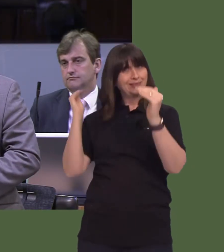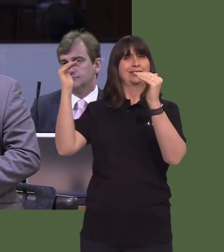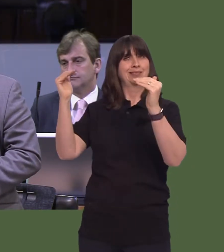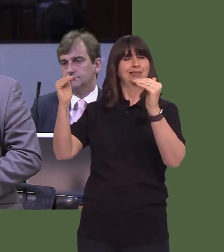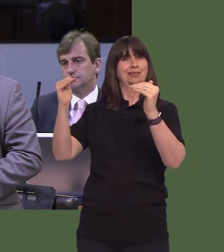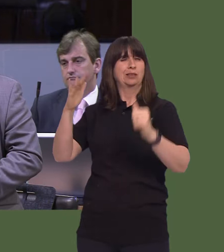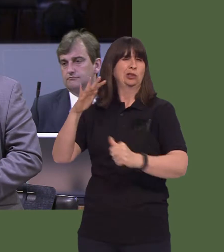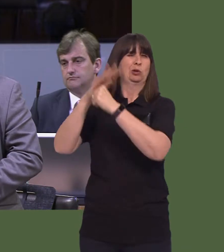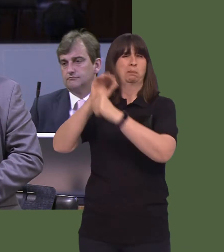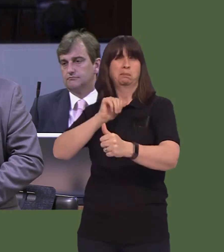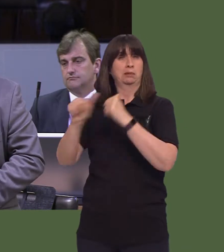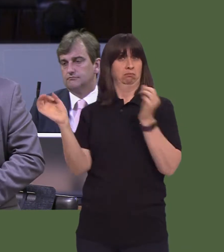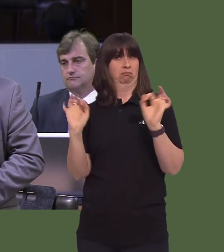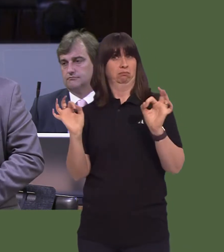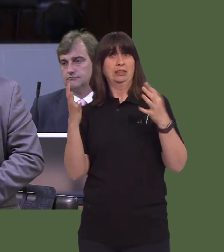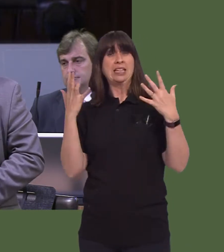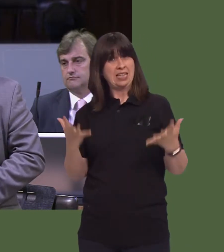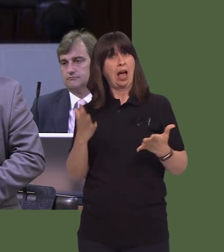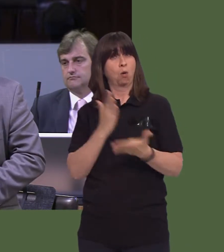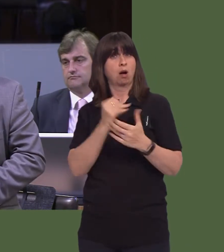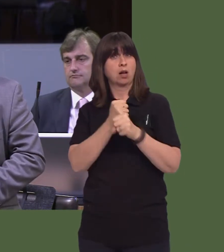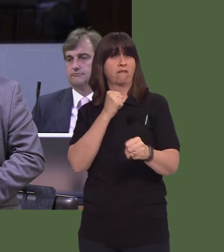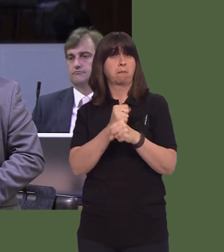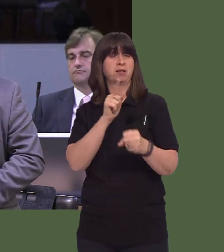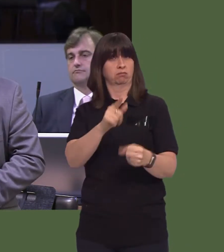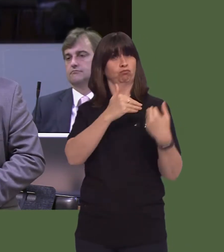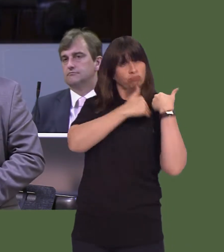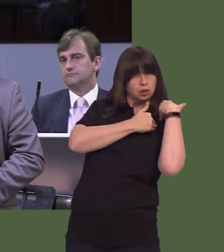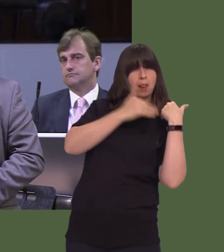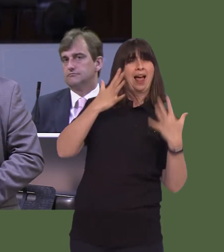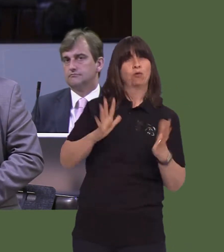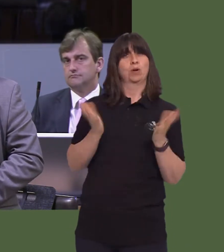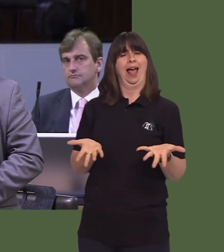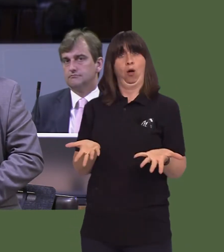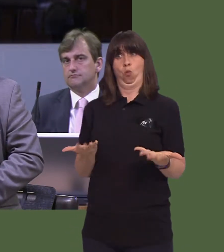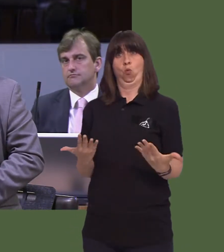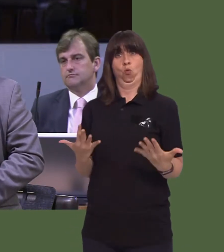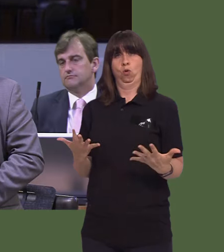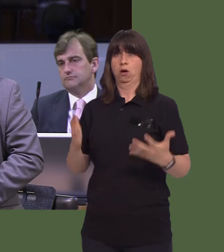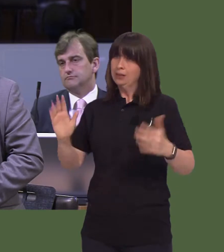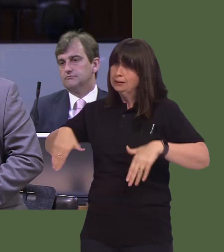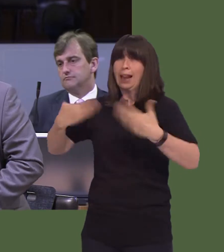And is it not now incumbent on the Government to actually start delivering that first-class health service for north Wales?